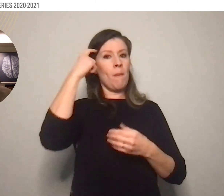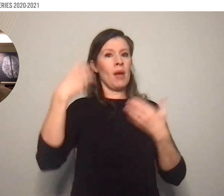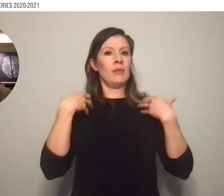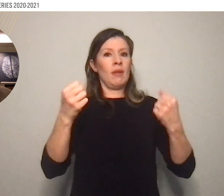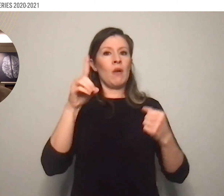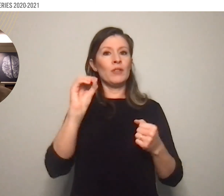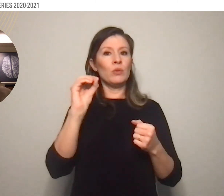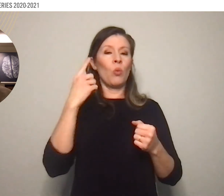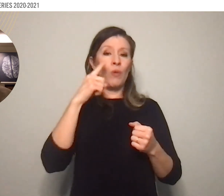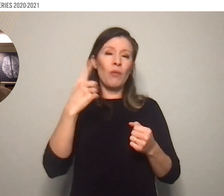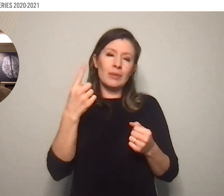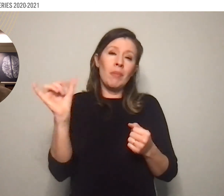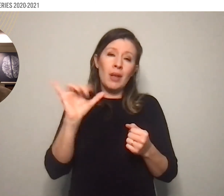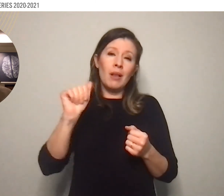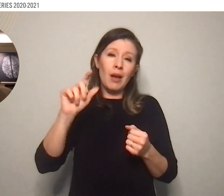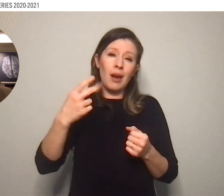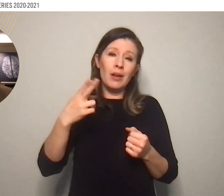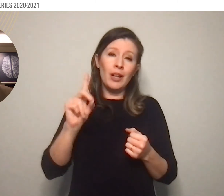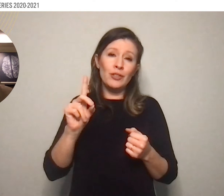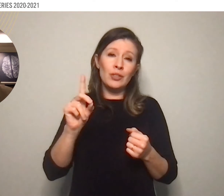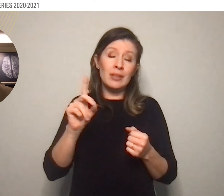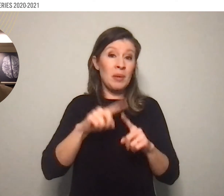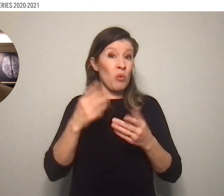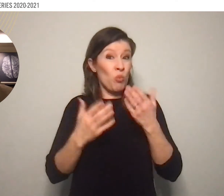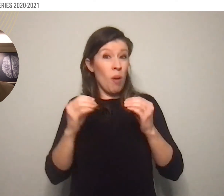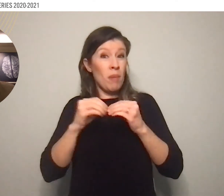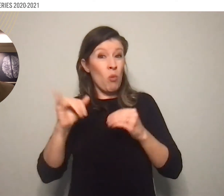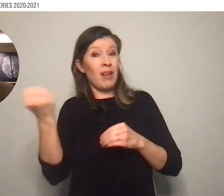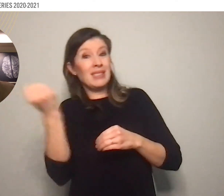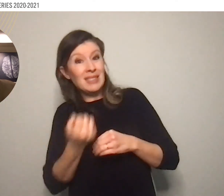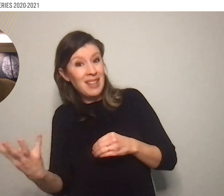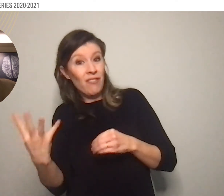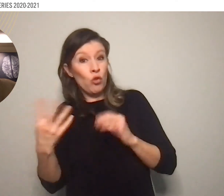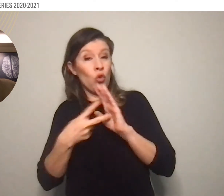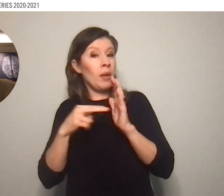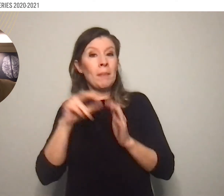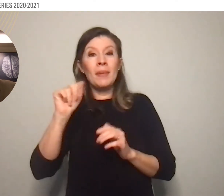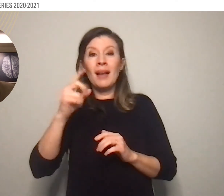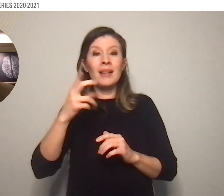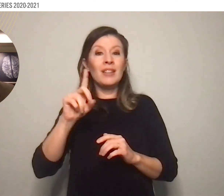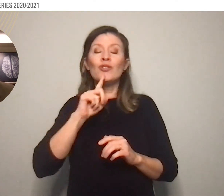for something like ADHD but likely several. In other words, it's more than one disorder.